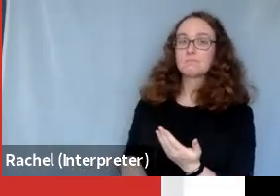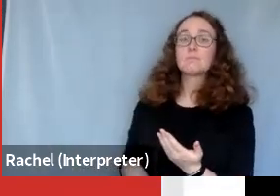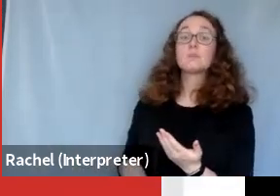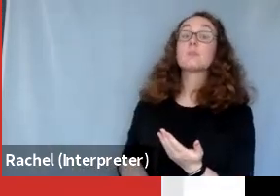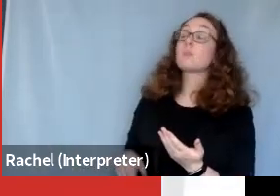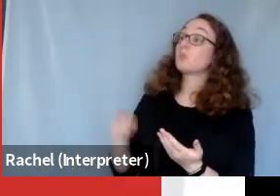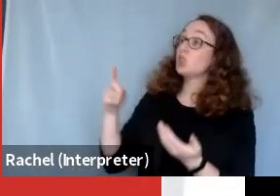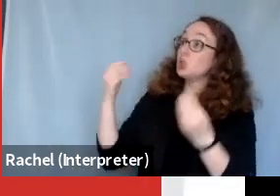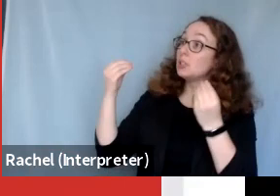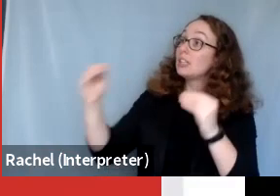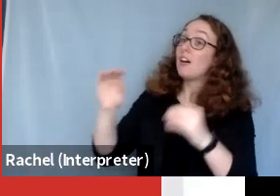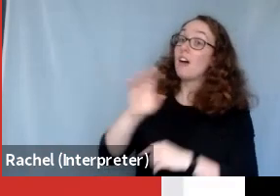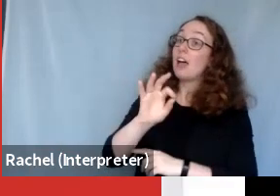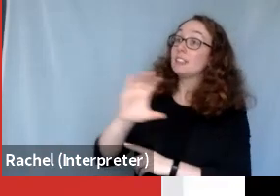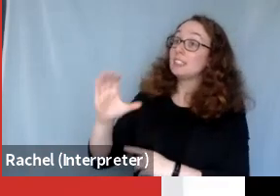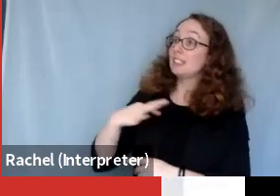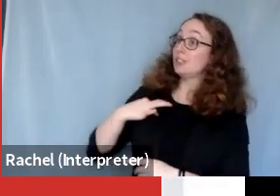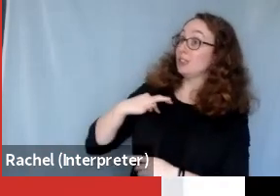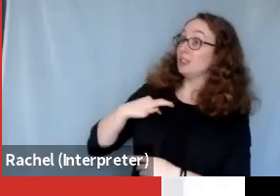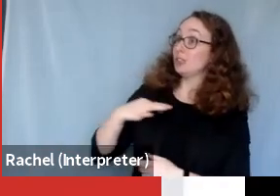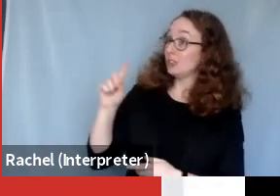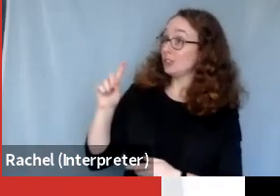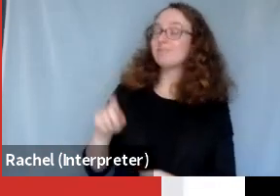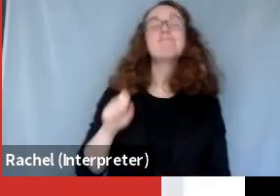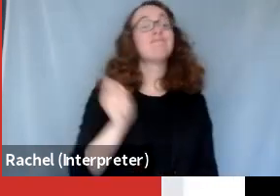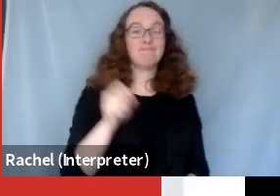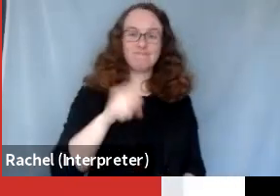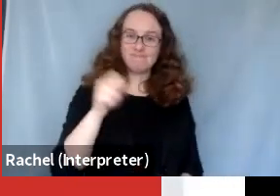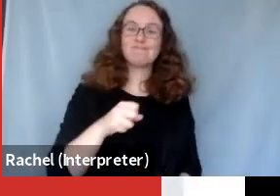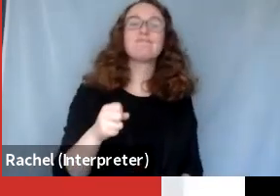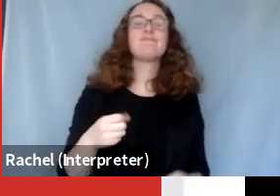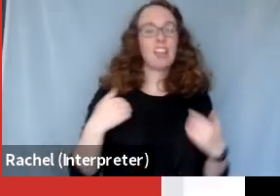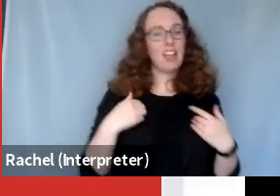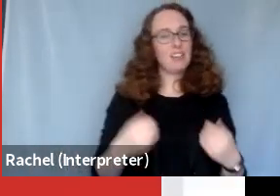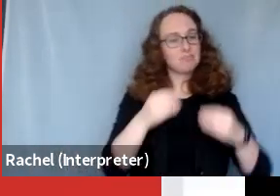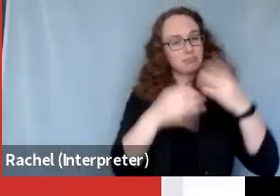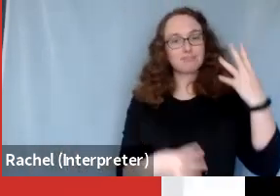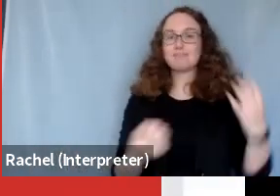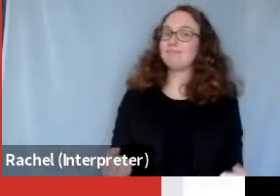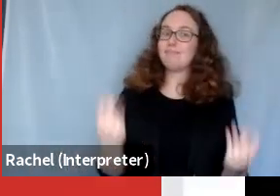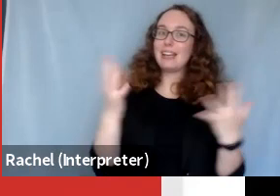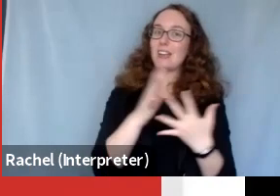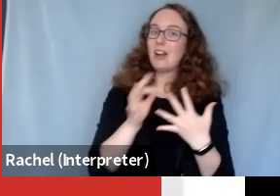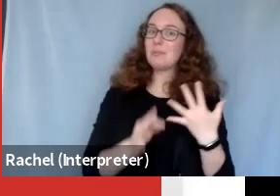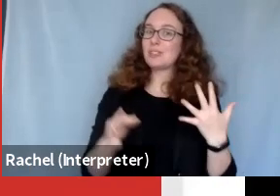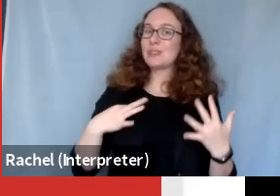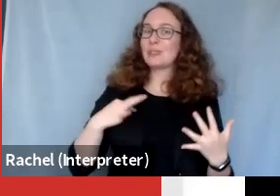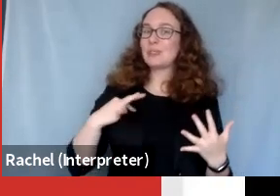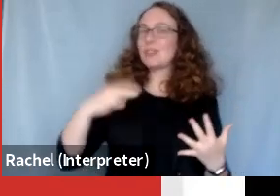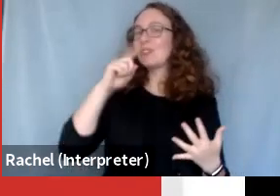We do, we have actually a fairly large collection that you can see here in person or